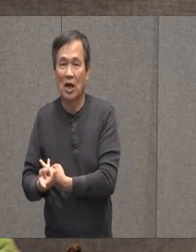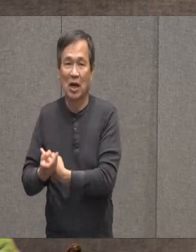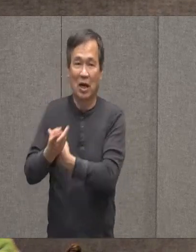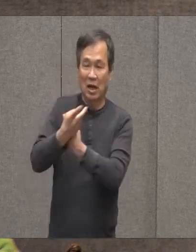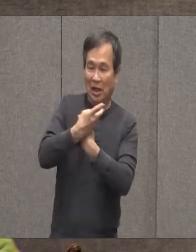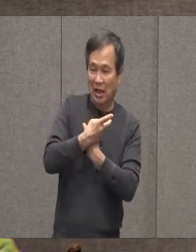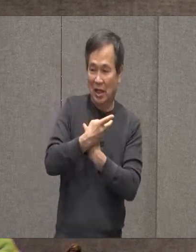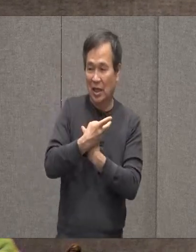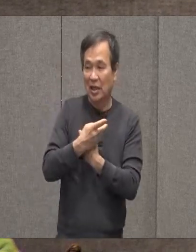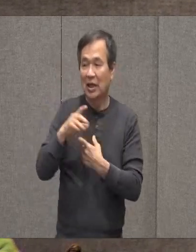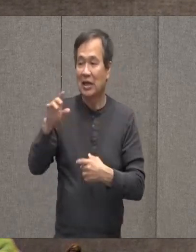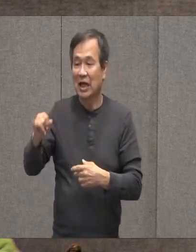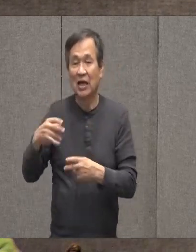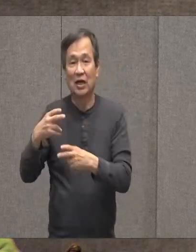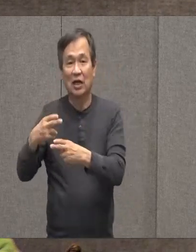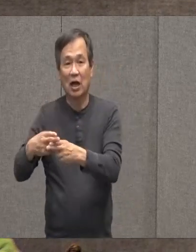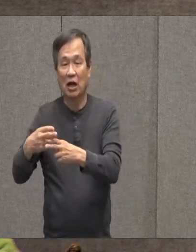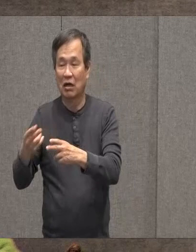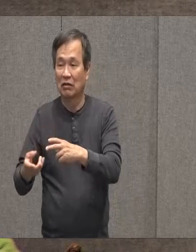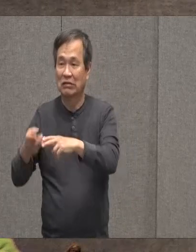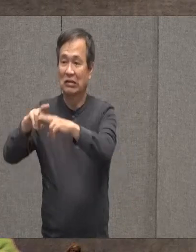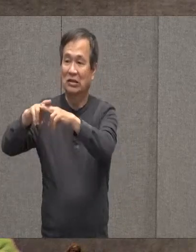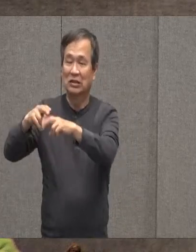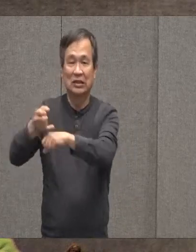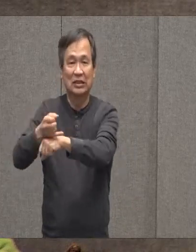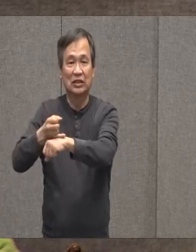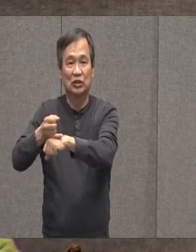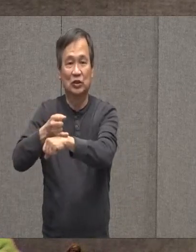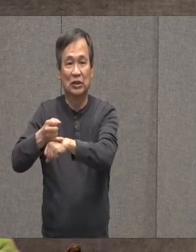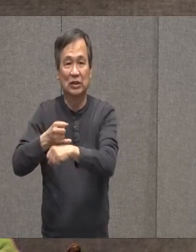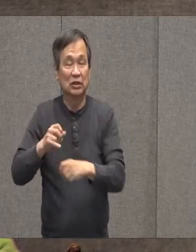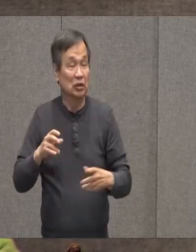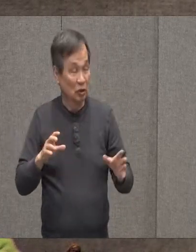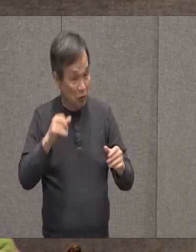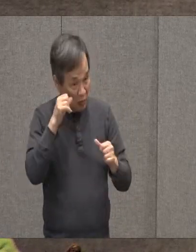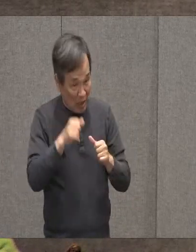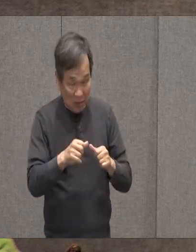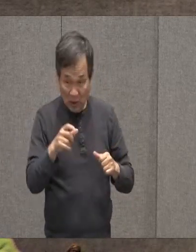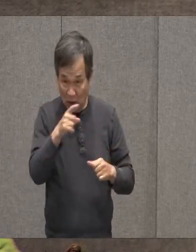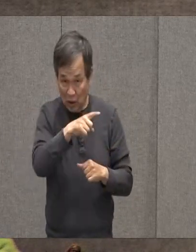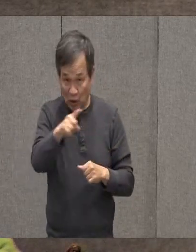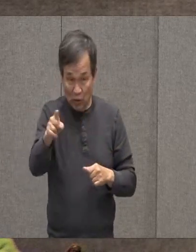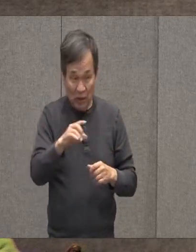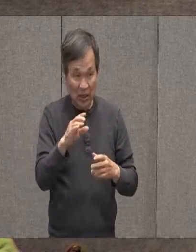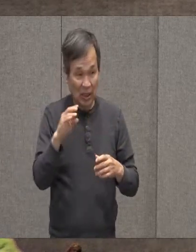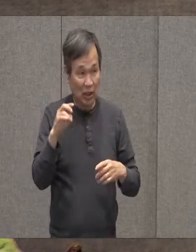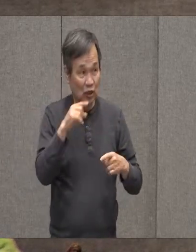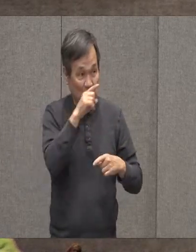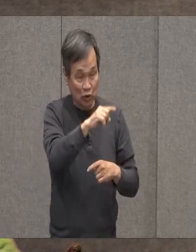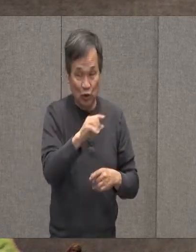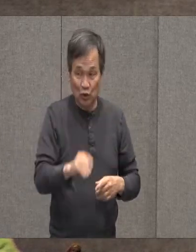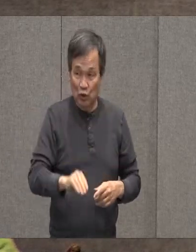just like the interest the bank paid to you when it used your money that you invested